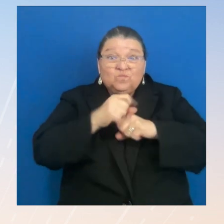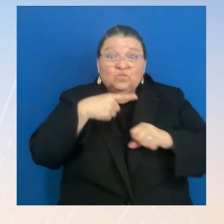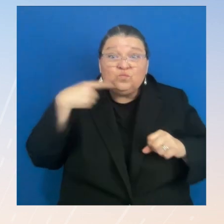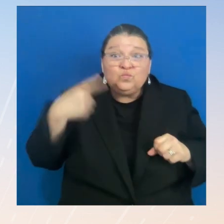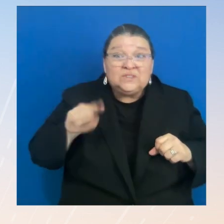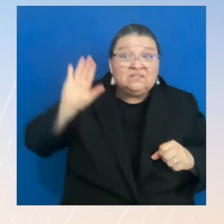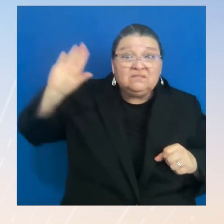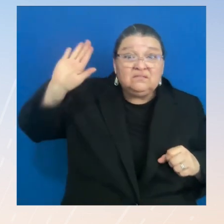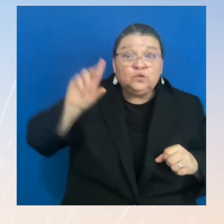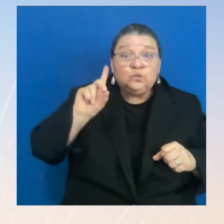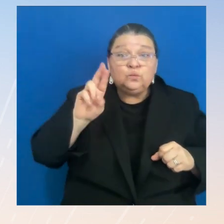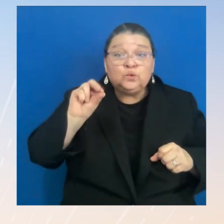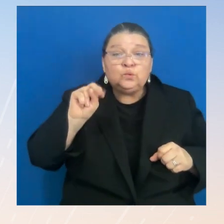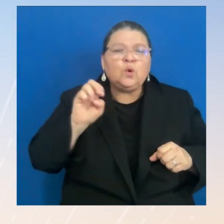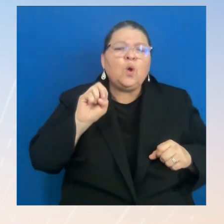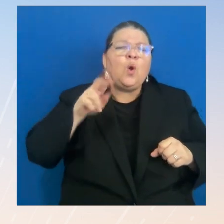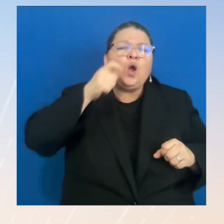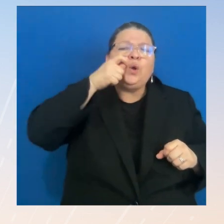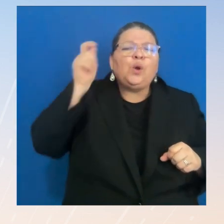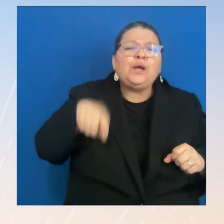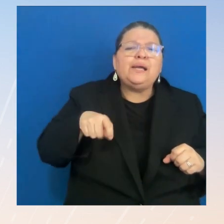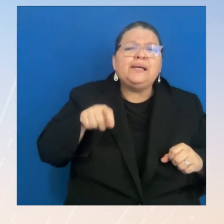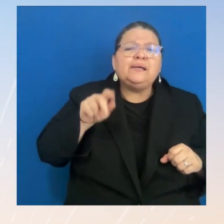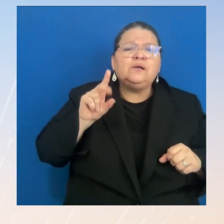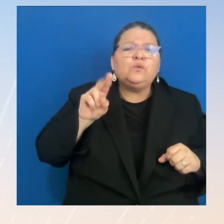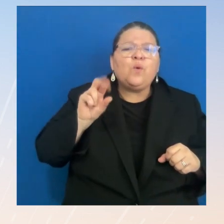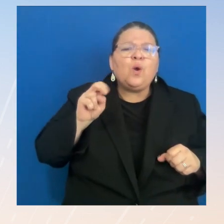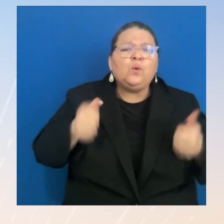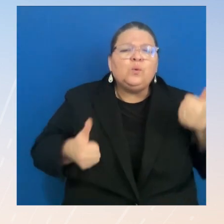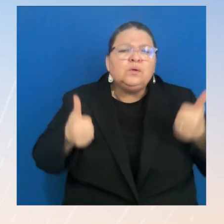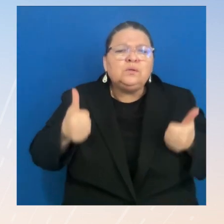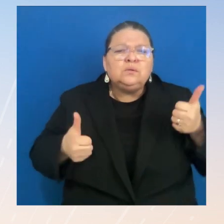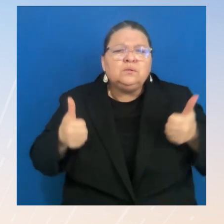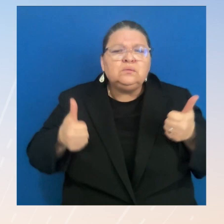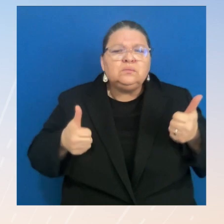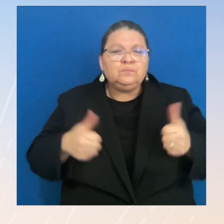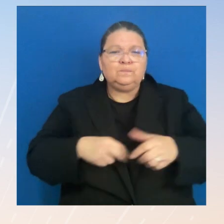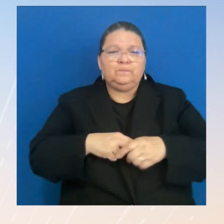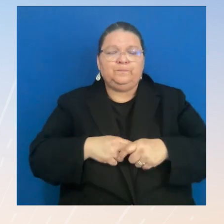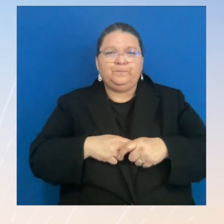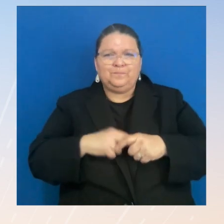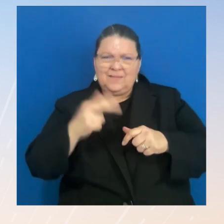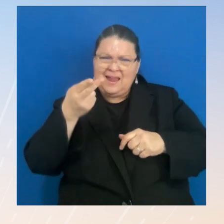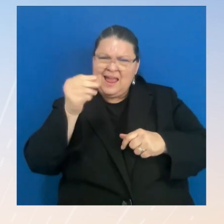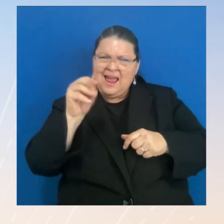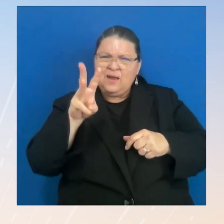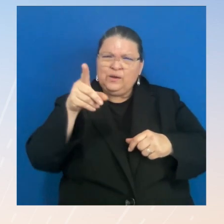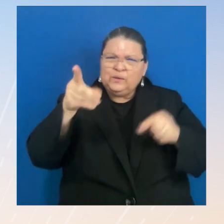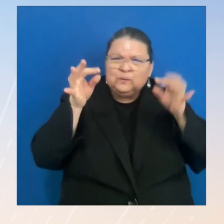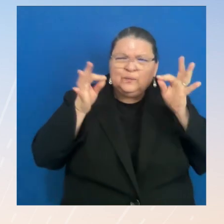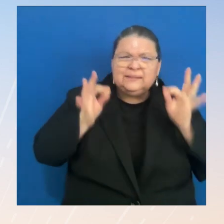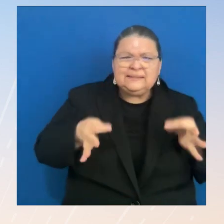similar to what she was asking -- Ms. Psaki: Sure. The Press: -- how do you measure, you know, what elicits a response? Ms. Psaki: Well, the -- for the second part